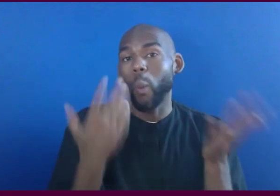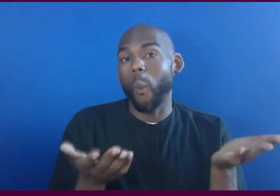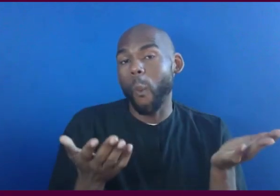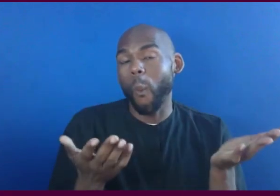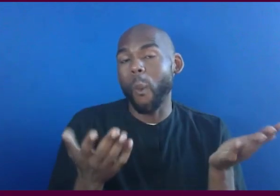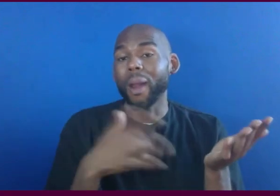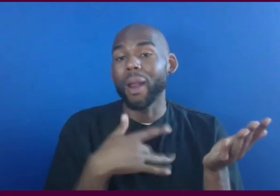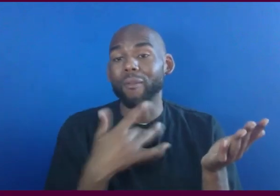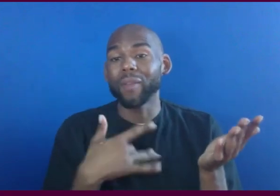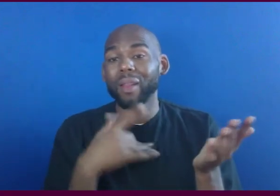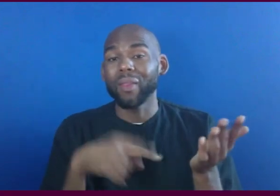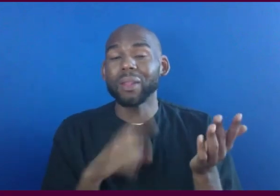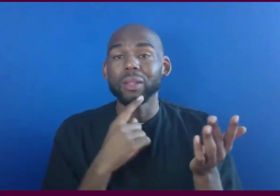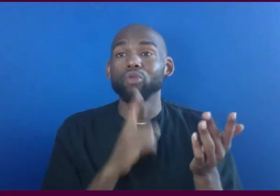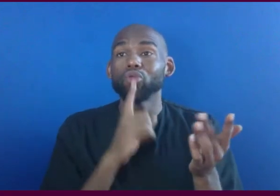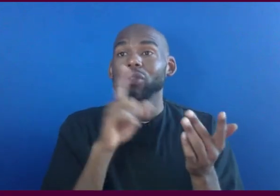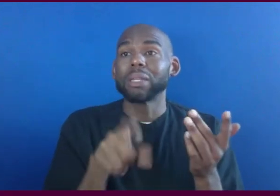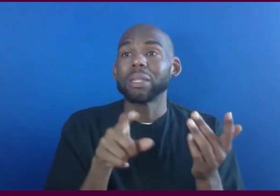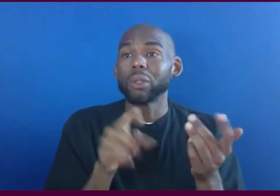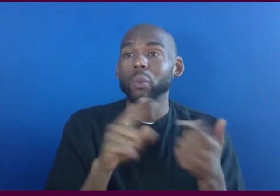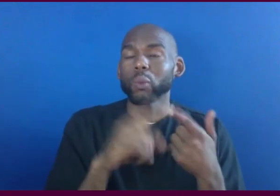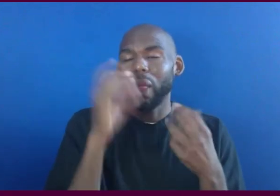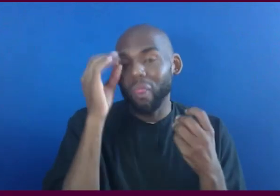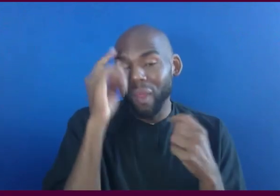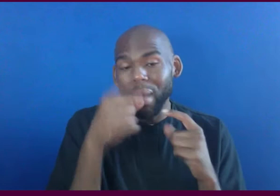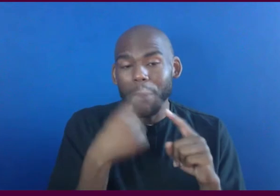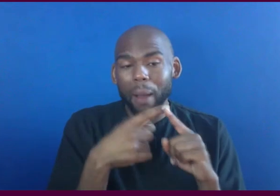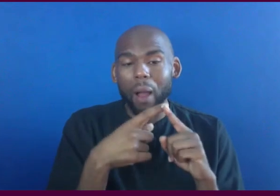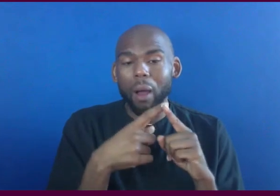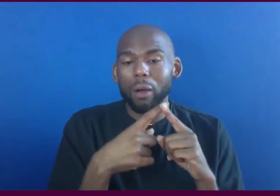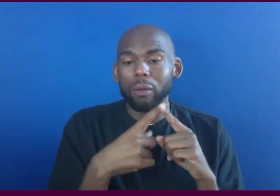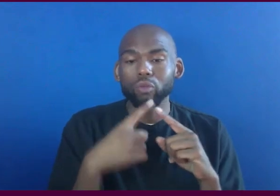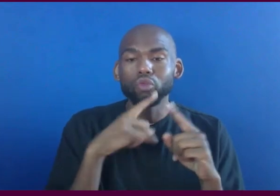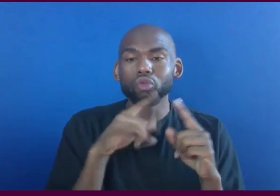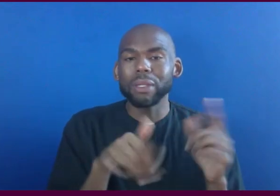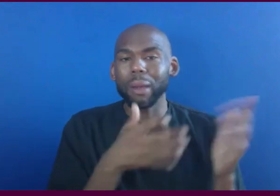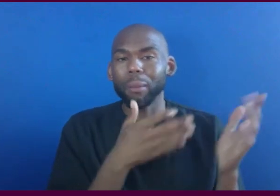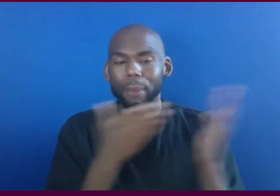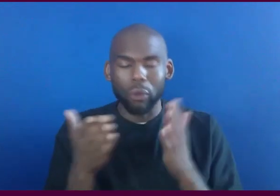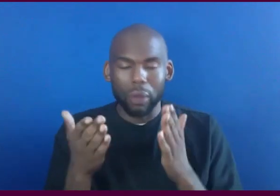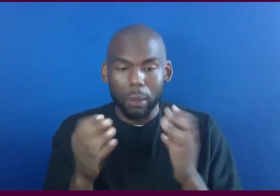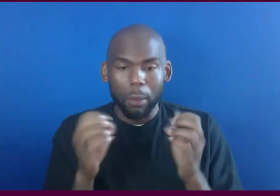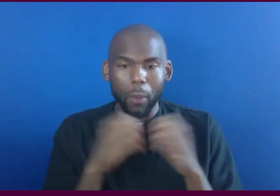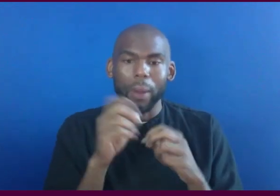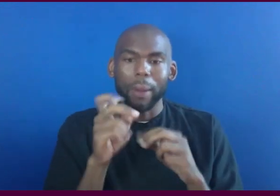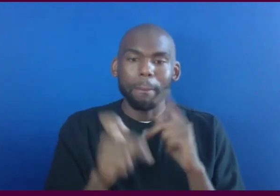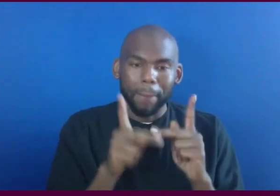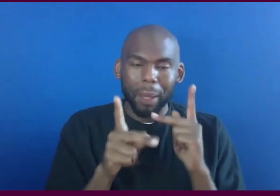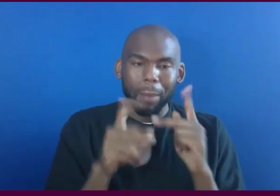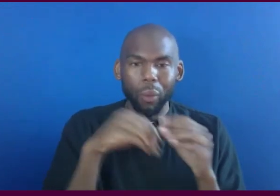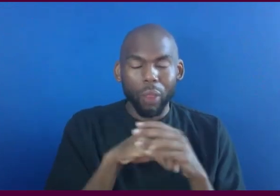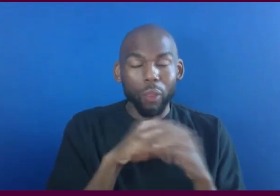know. And I really feel like businesses really need to think about really bringing more people